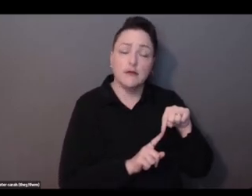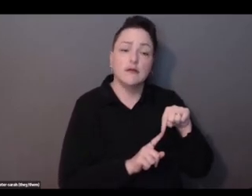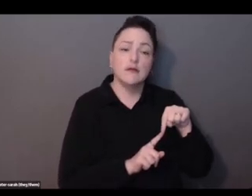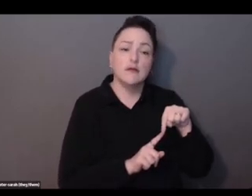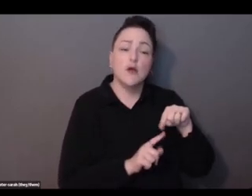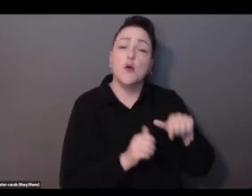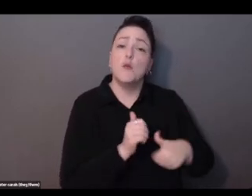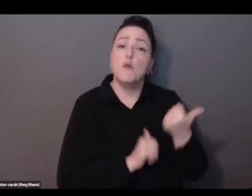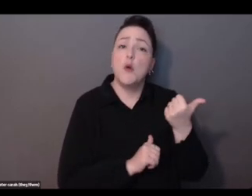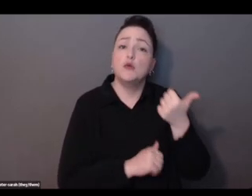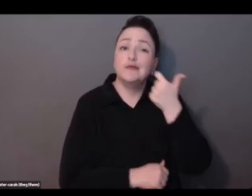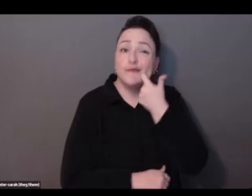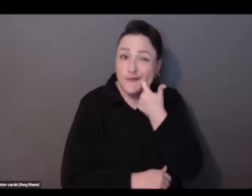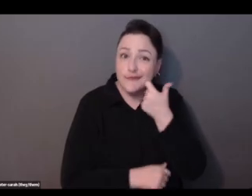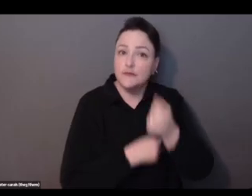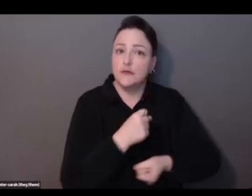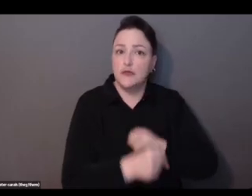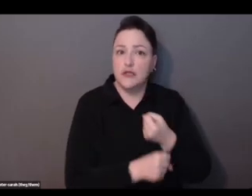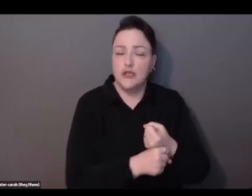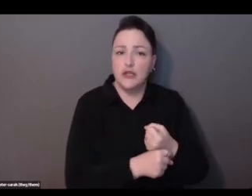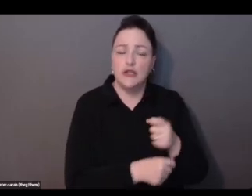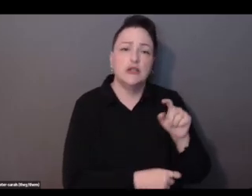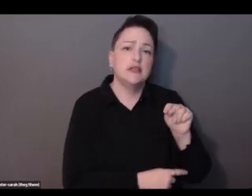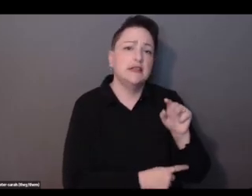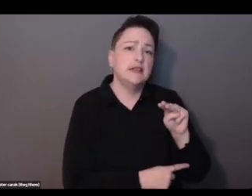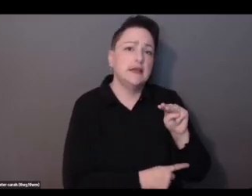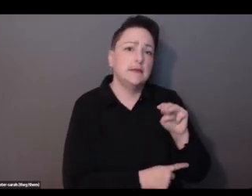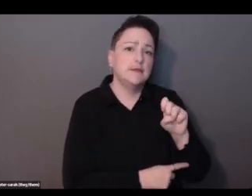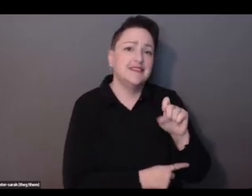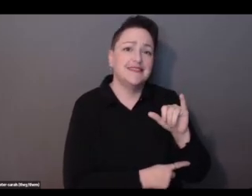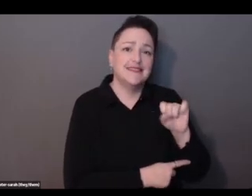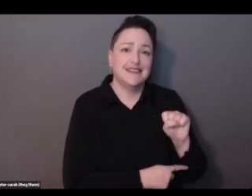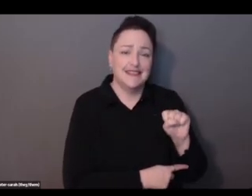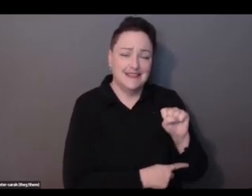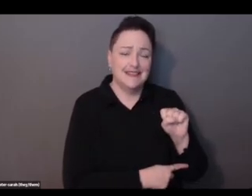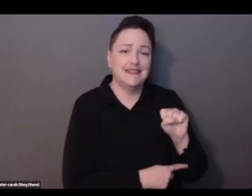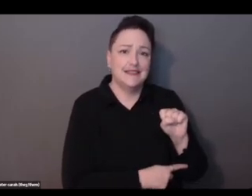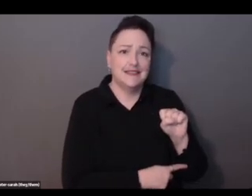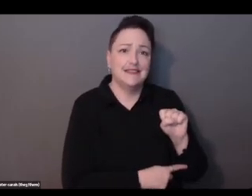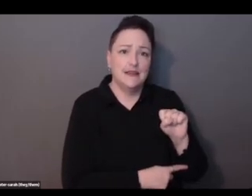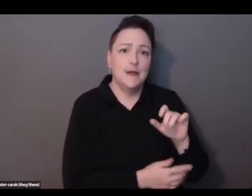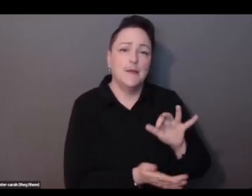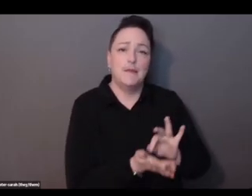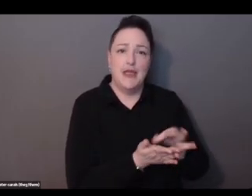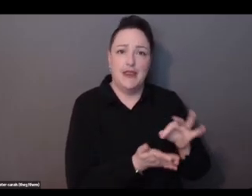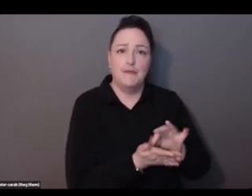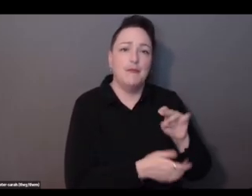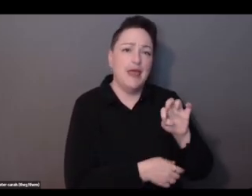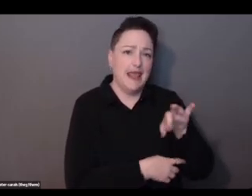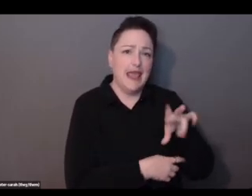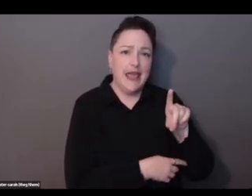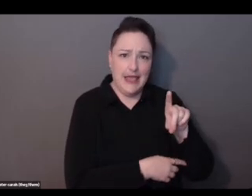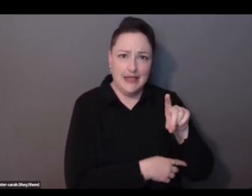the T-MSIS Medicaid claims data that we have access to. We're trying to get more recent years.